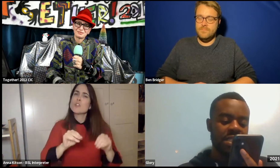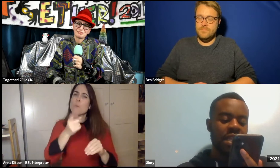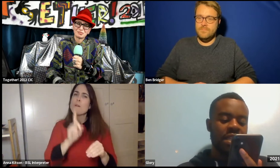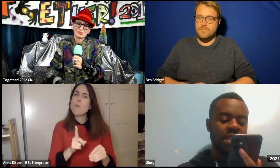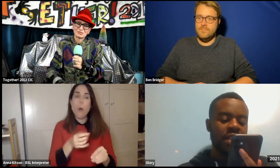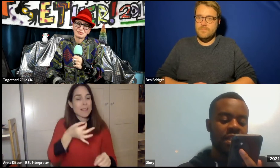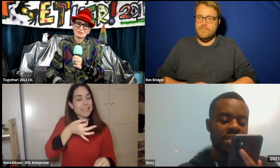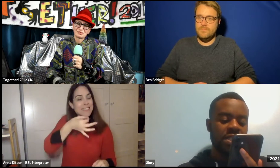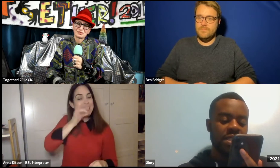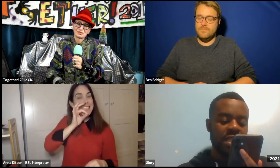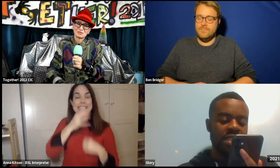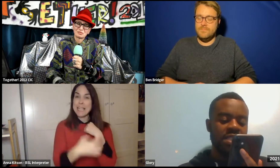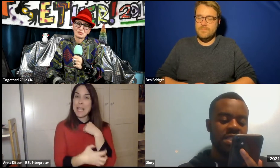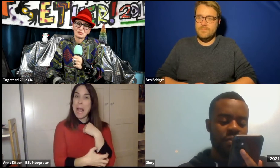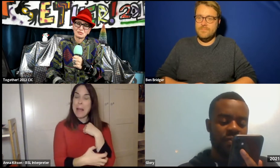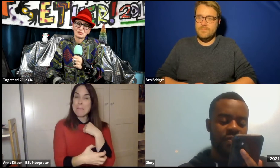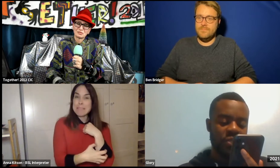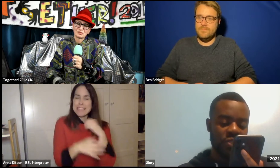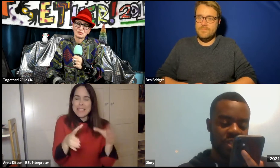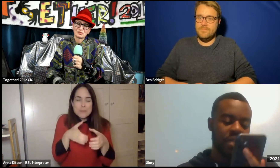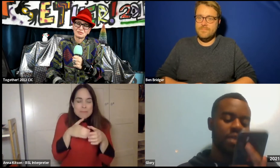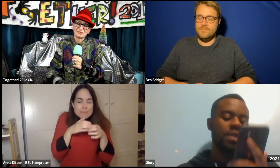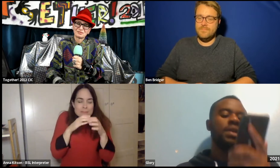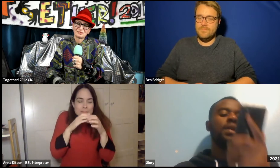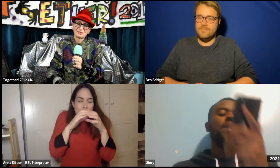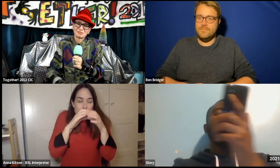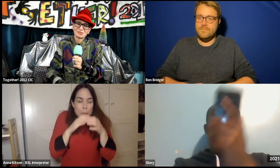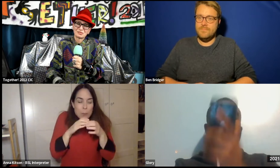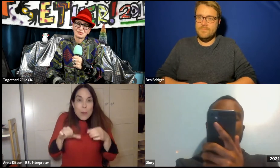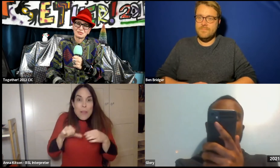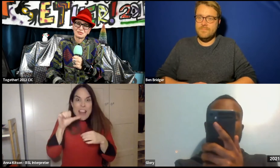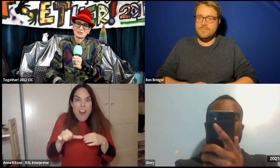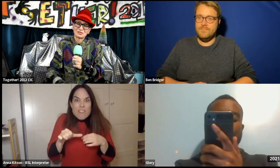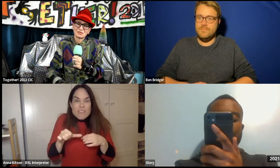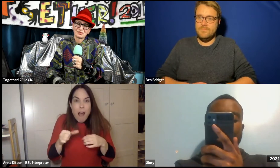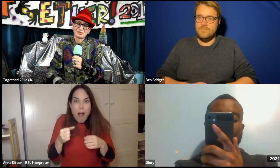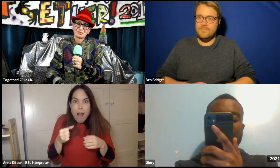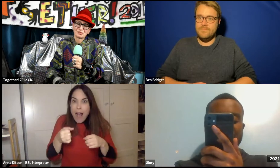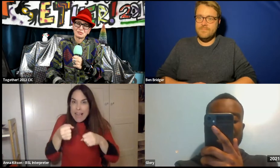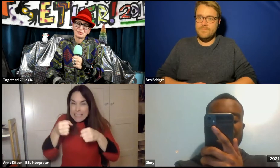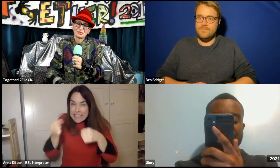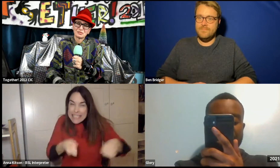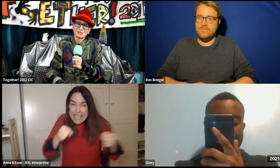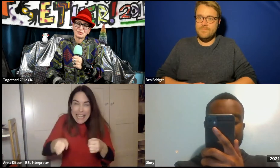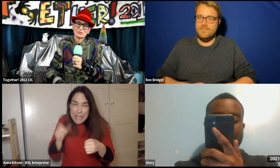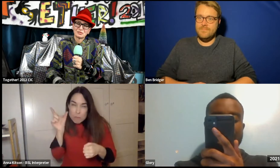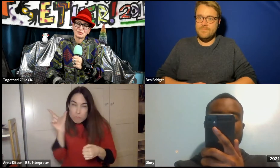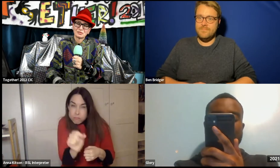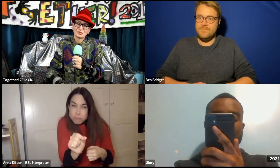Then I skied down faster plastic cup.